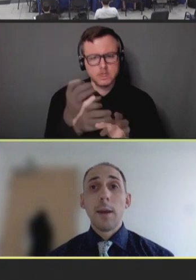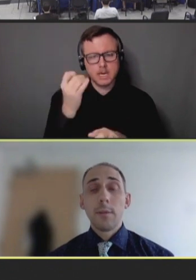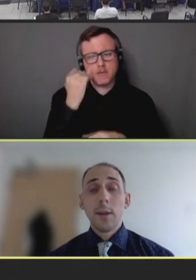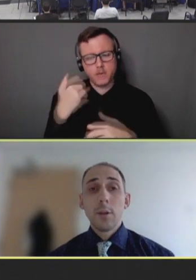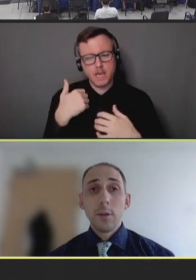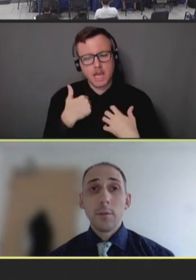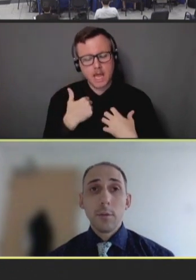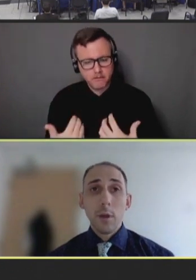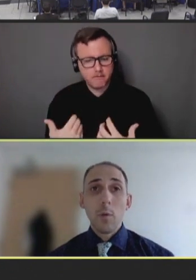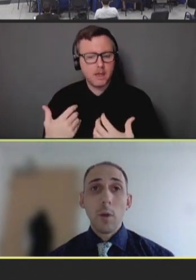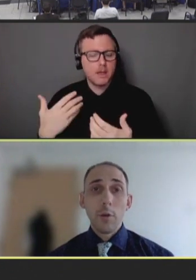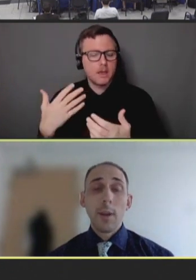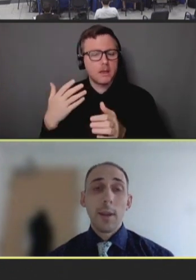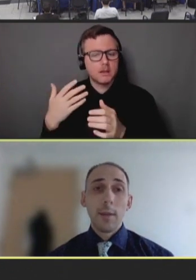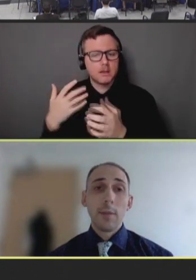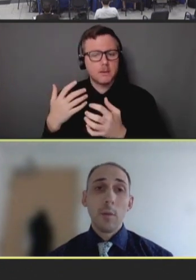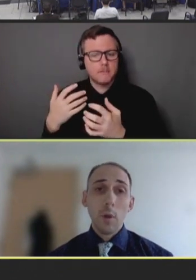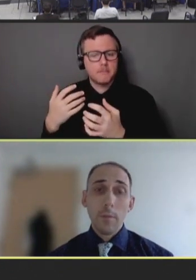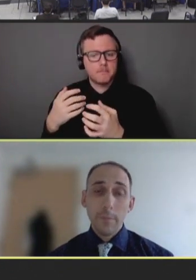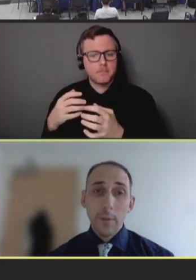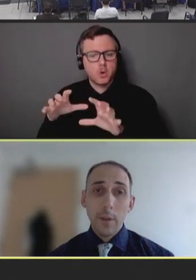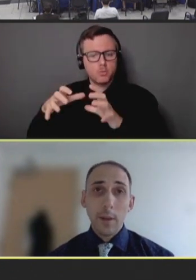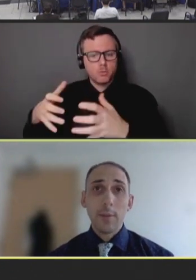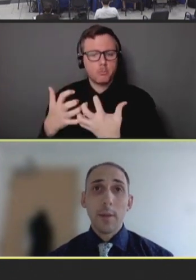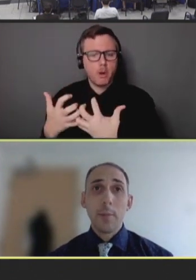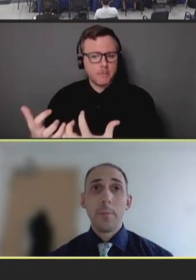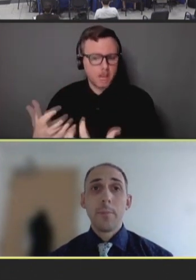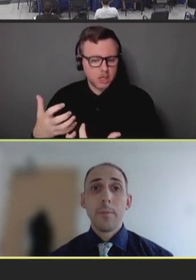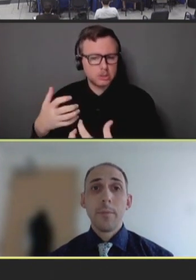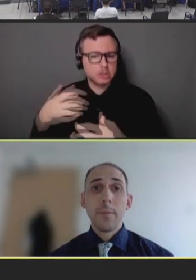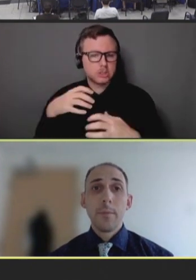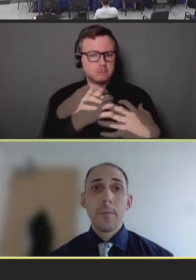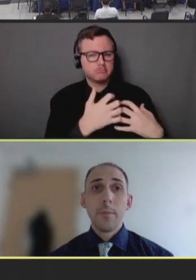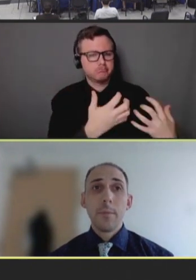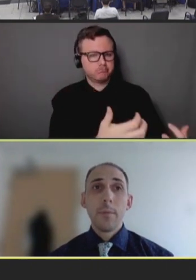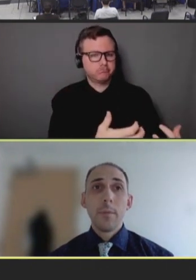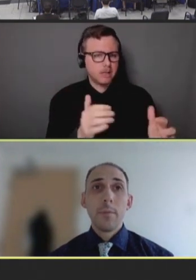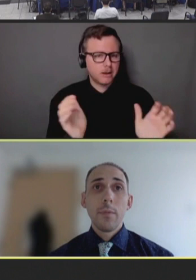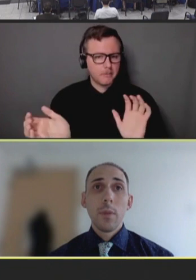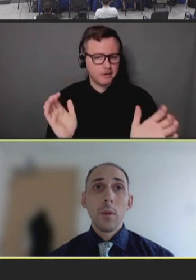were undertaken as they were. Next slide.